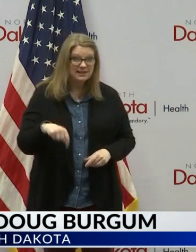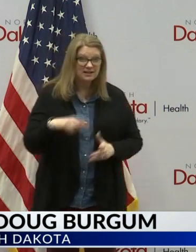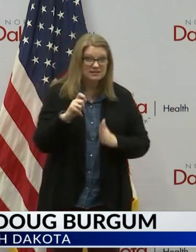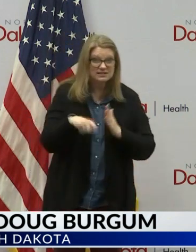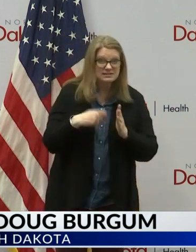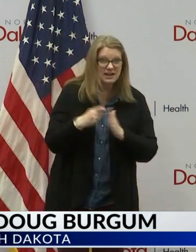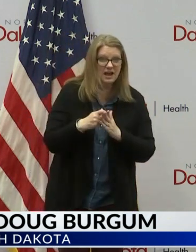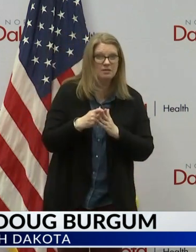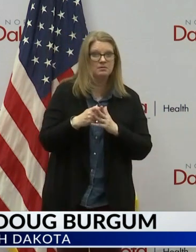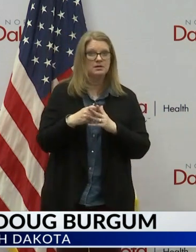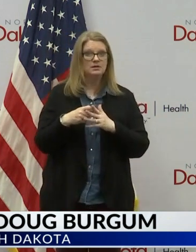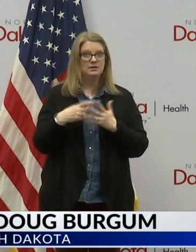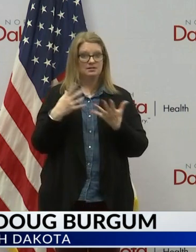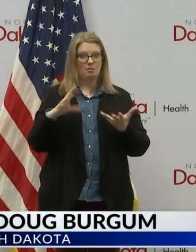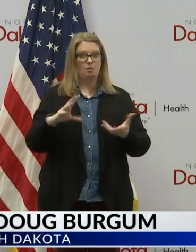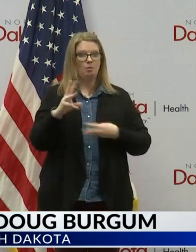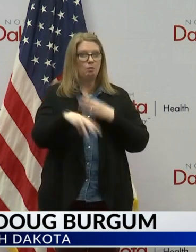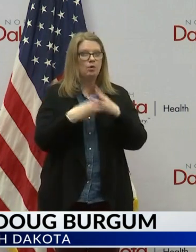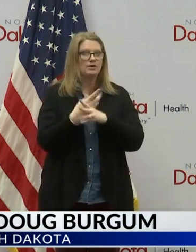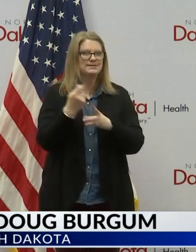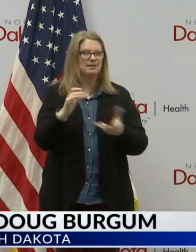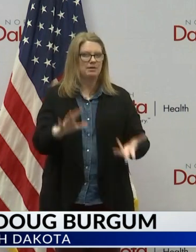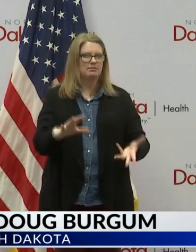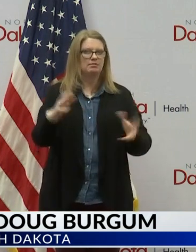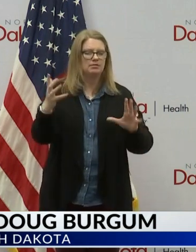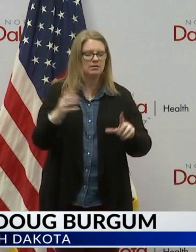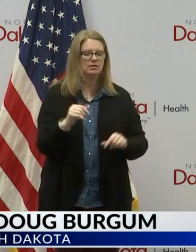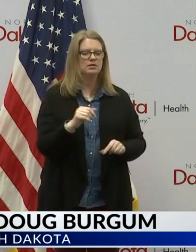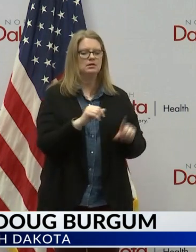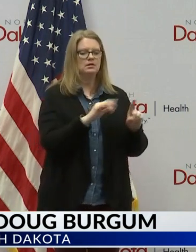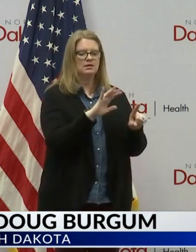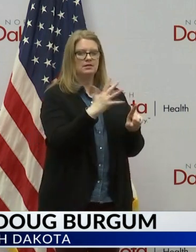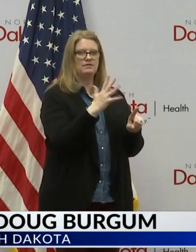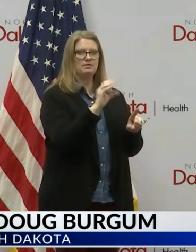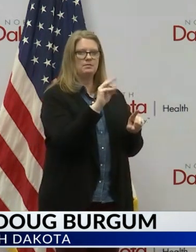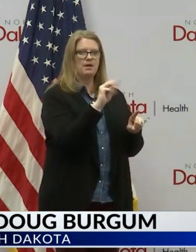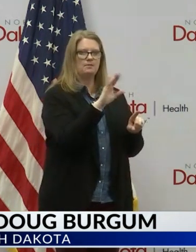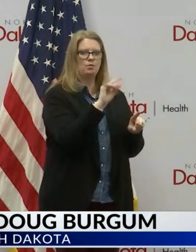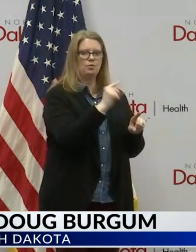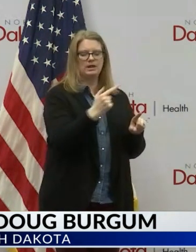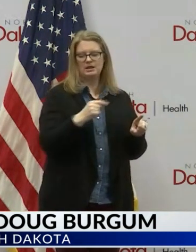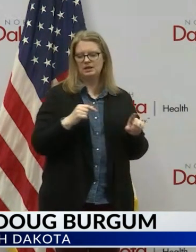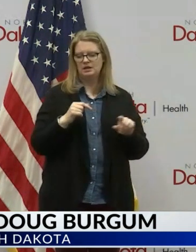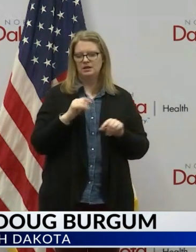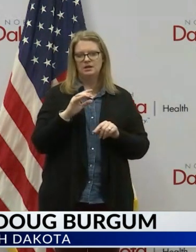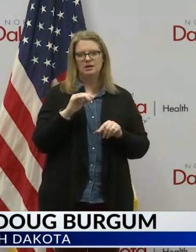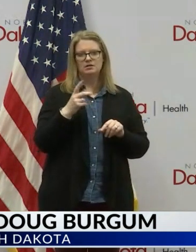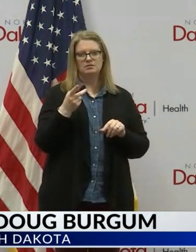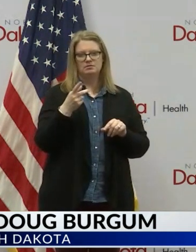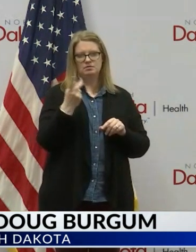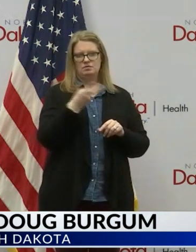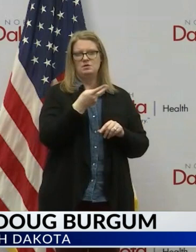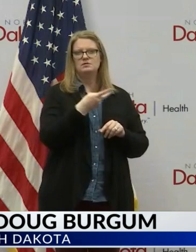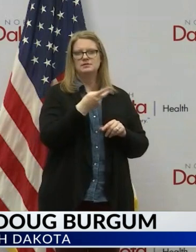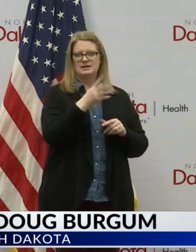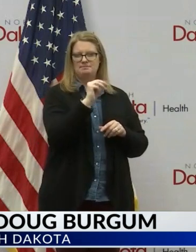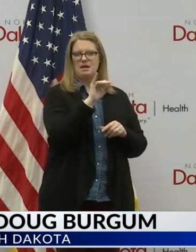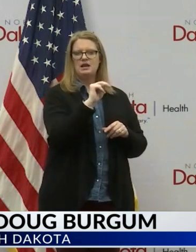IMPORTANT STRATEGIC DEFENSE ADMISSIONS FOR THE UNITED STATES AND MORE IMPORTANT THAN EVER.